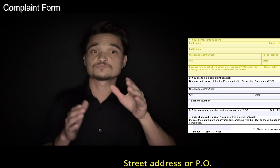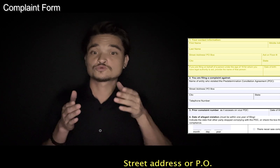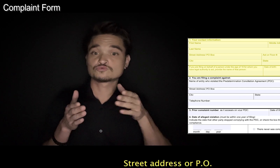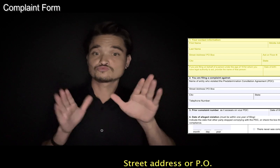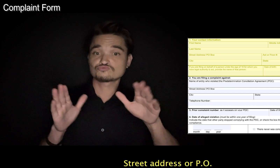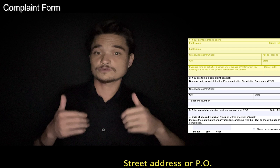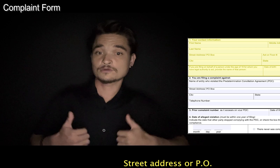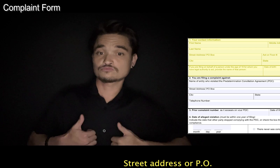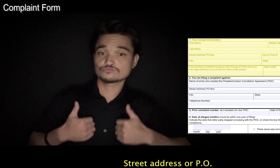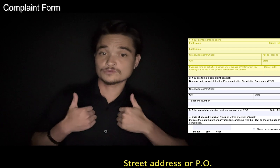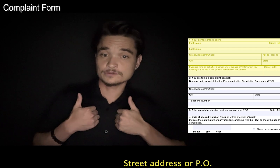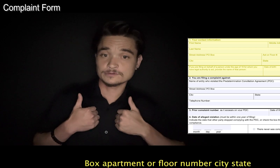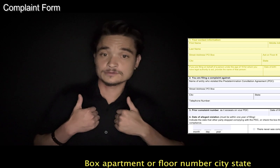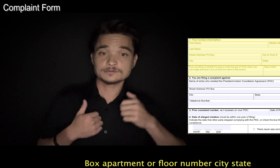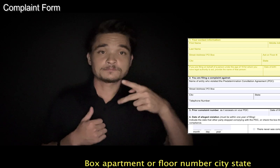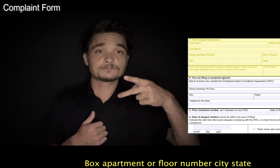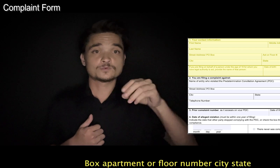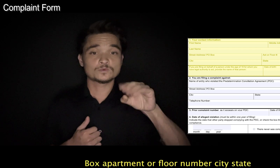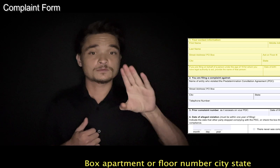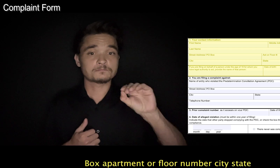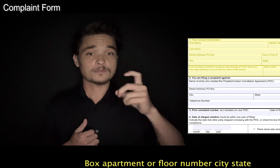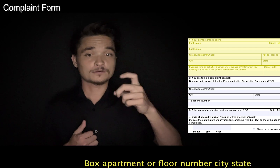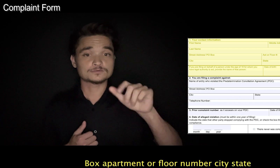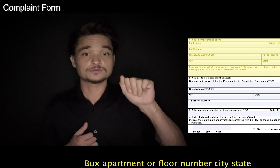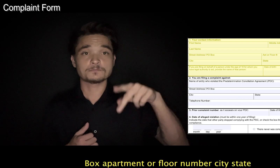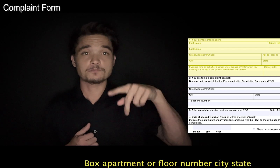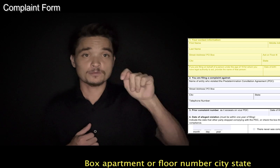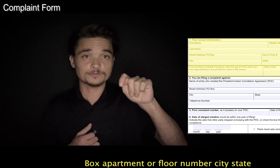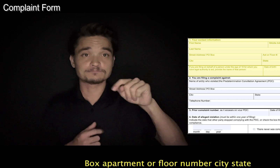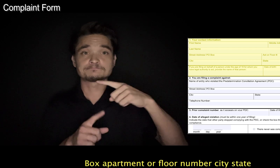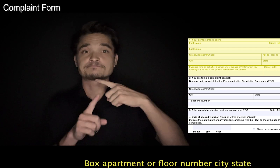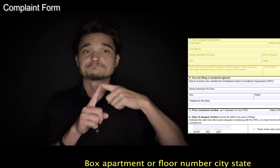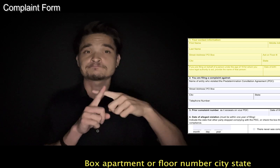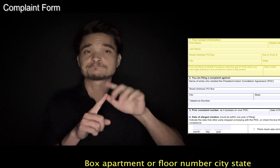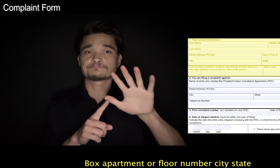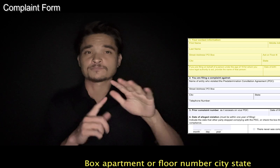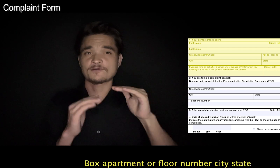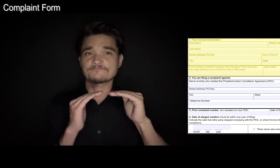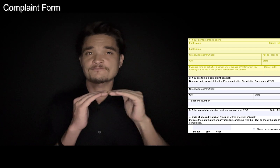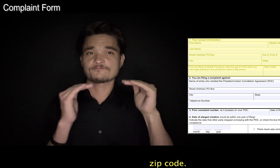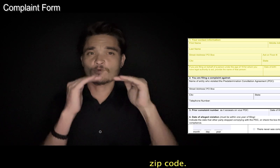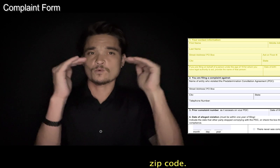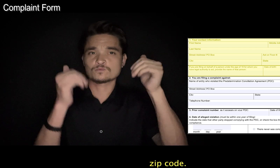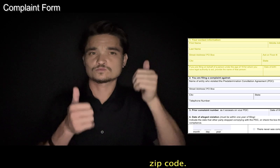Street address or P.O. Box apartment or floor number city state zip code.